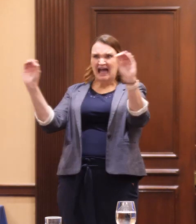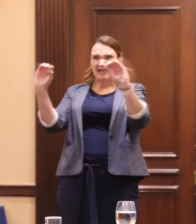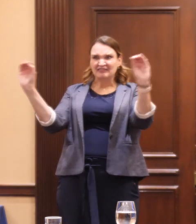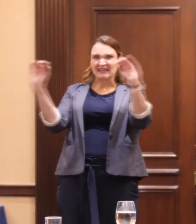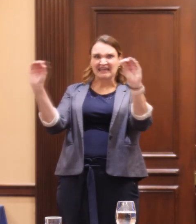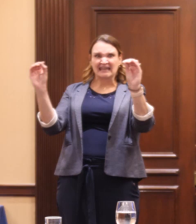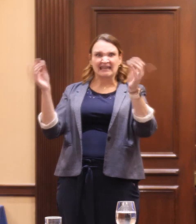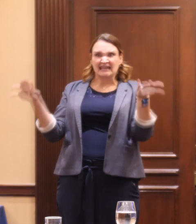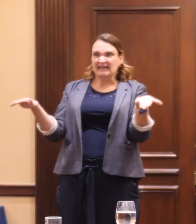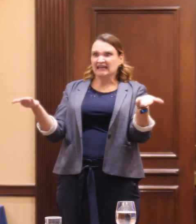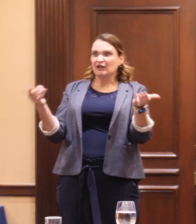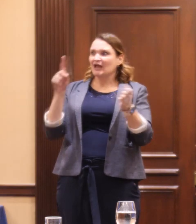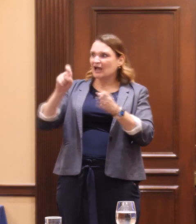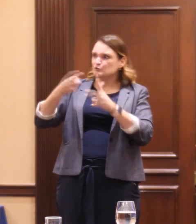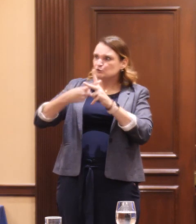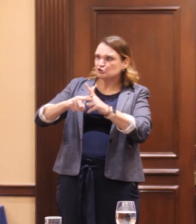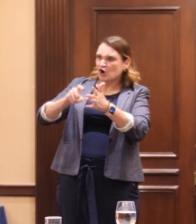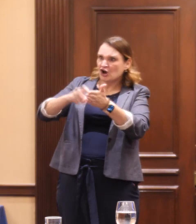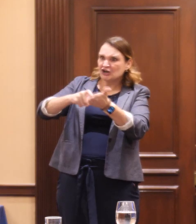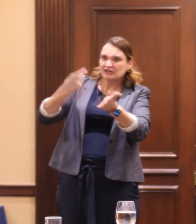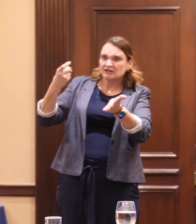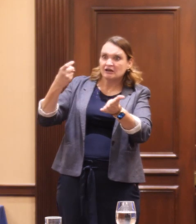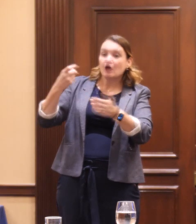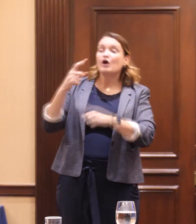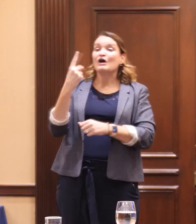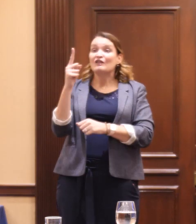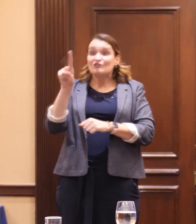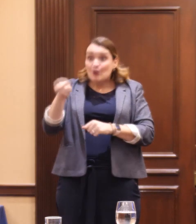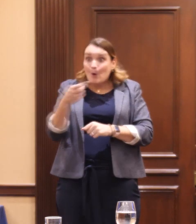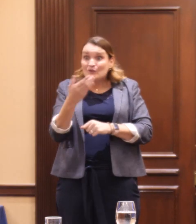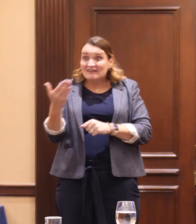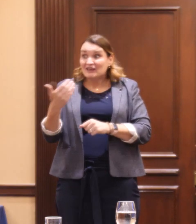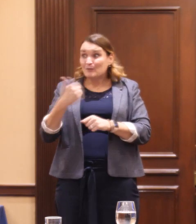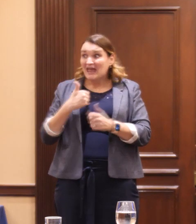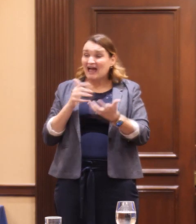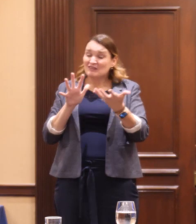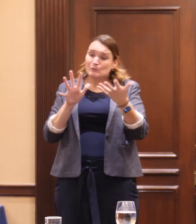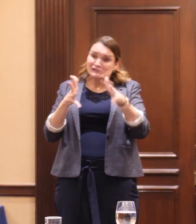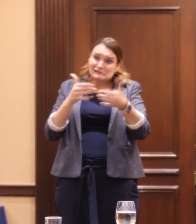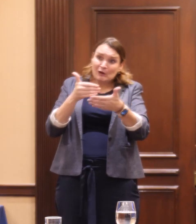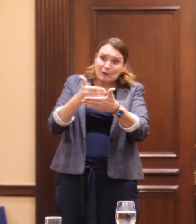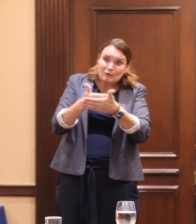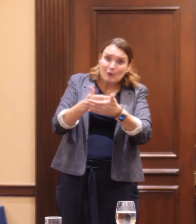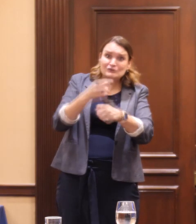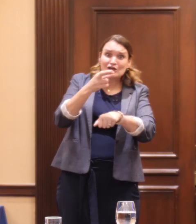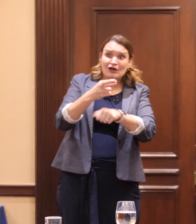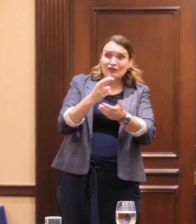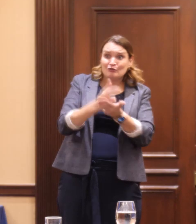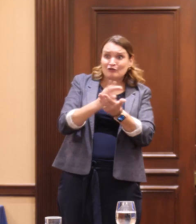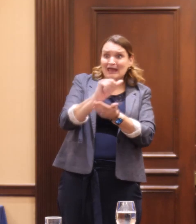remotely close was the Rehabilitation Act and Section 504 and there was some consideration